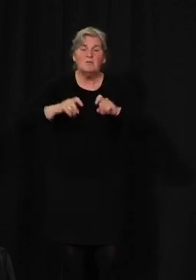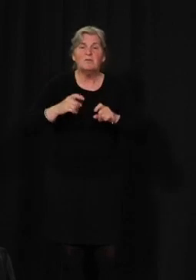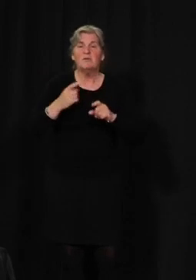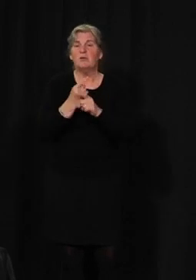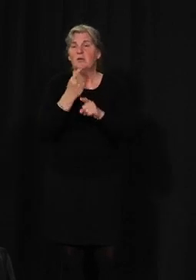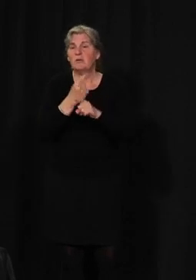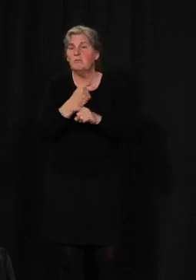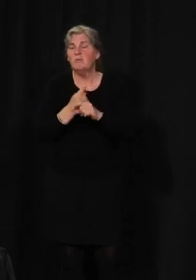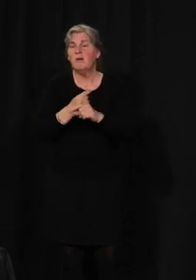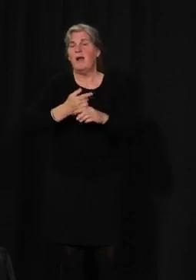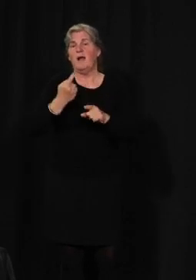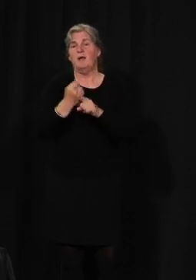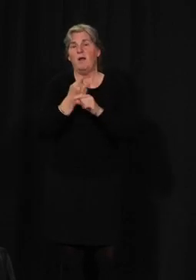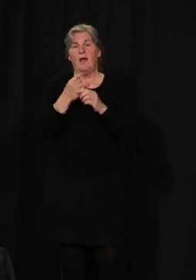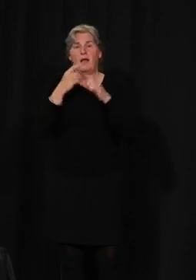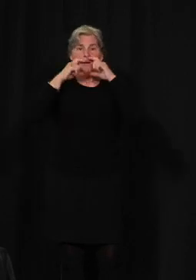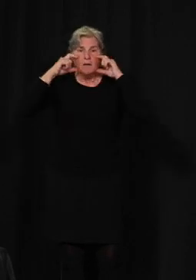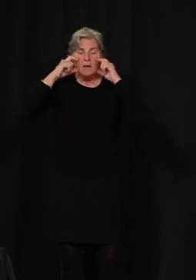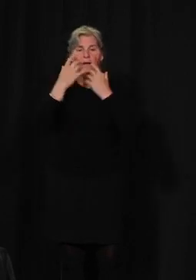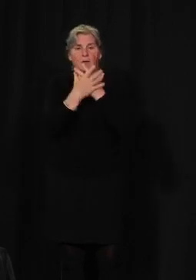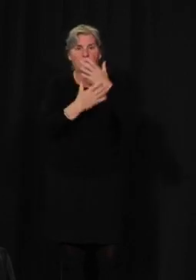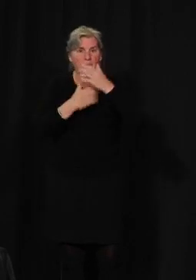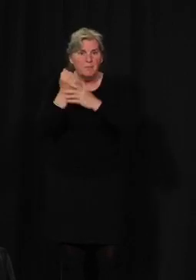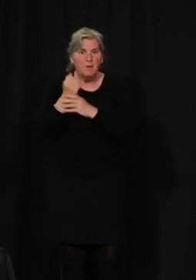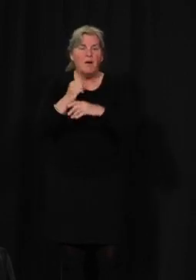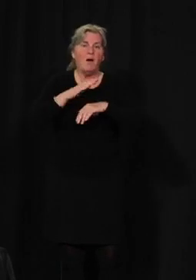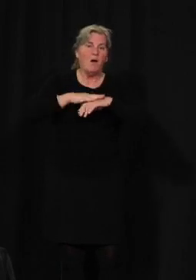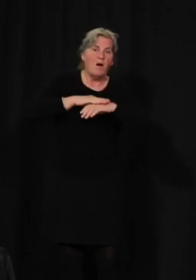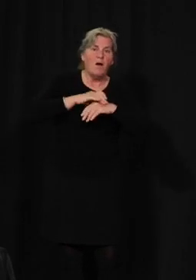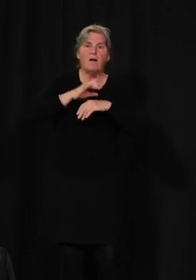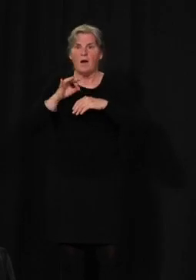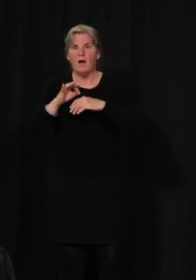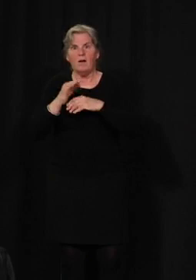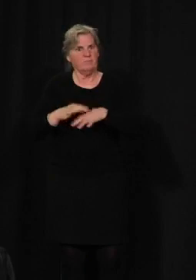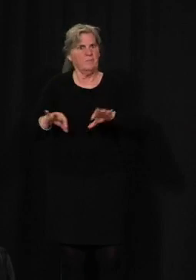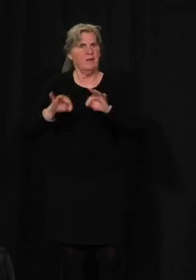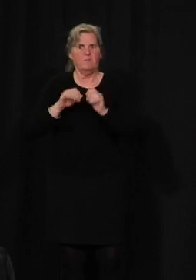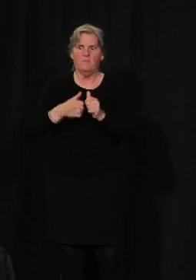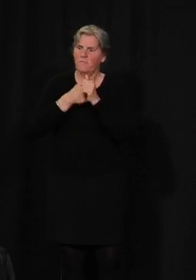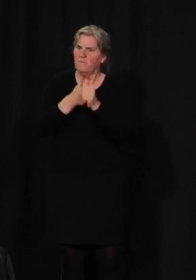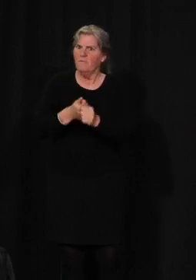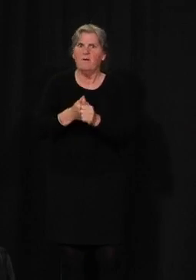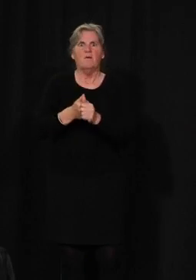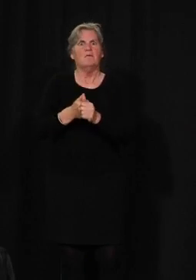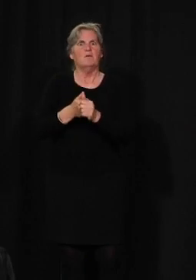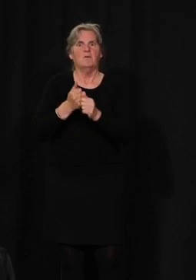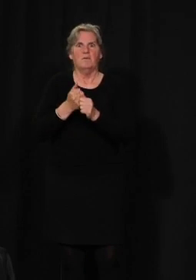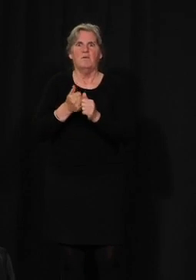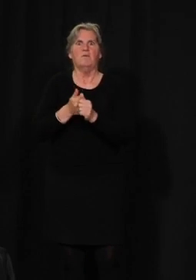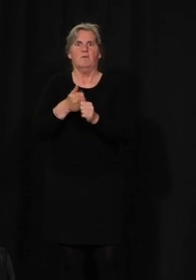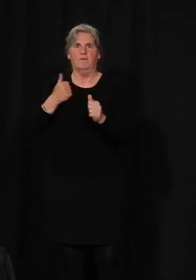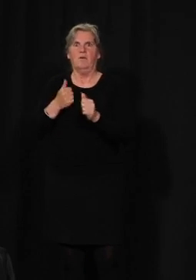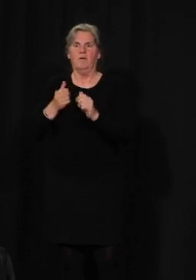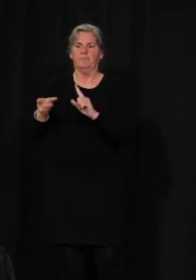correct use of PPE, correct donning and doffing of PPE are l of the preventive measures.